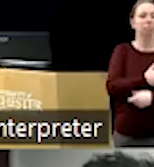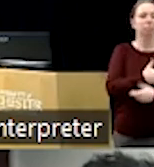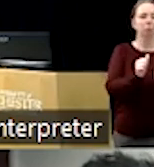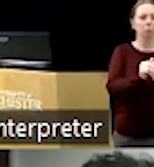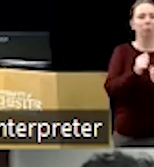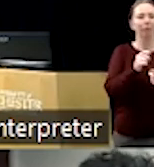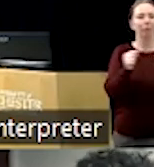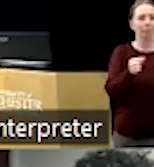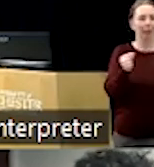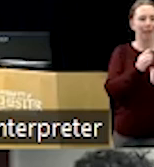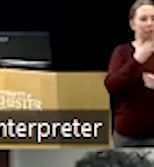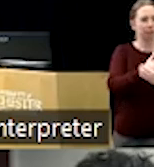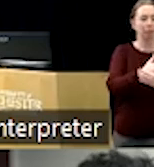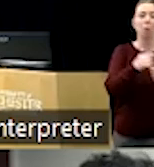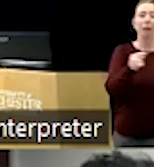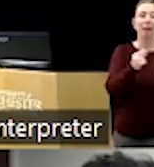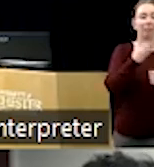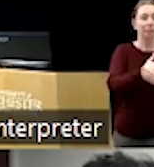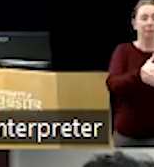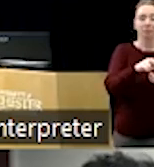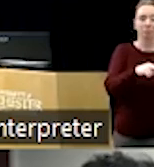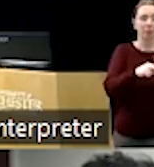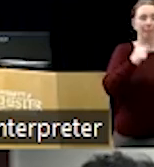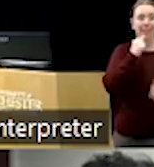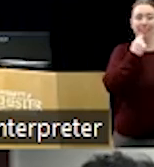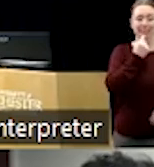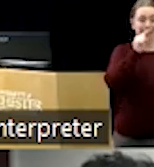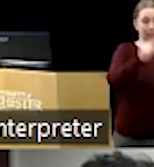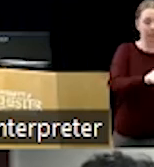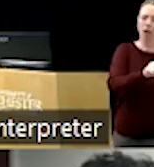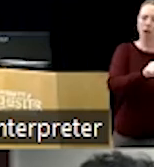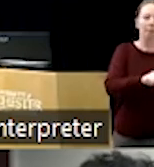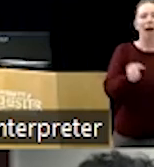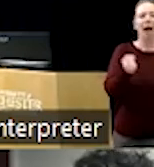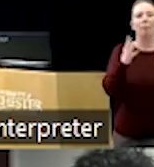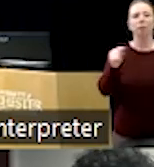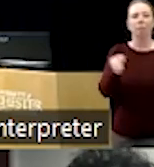not the intensity but how much the pain hinders you from doing what you you want to do you can